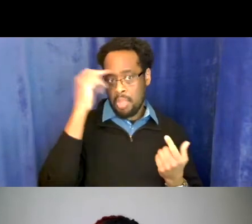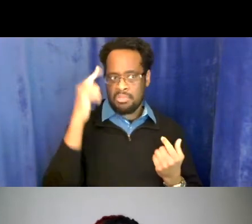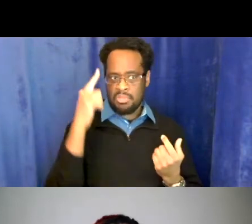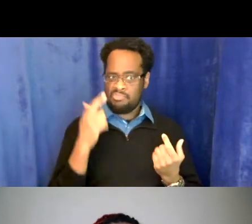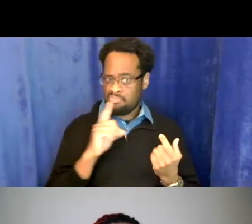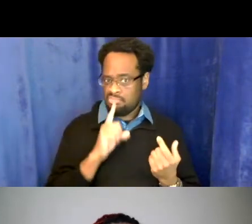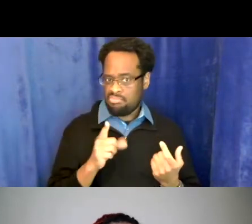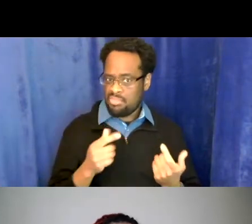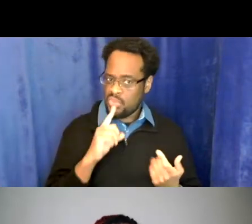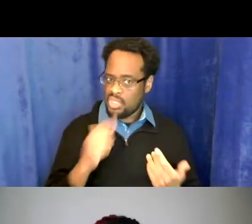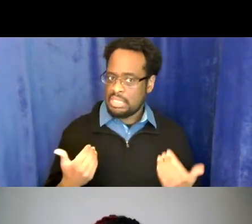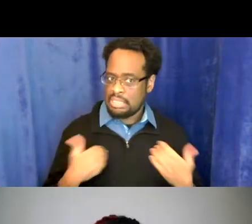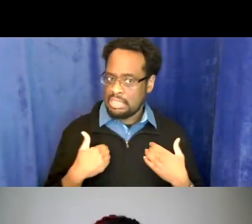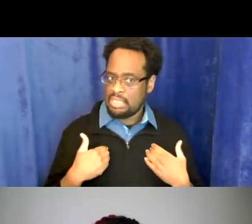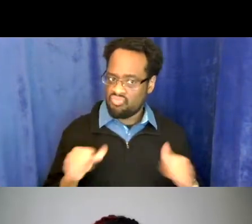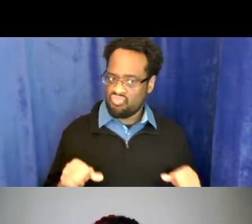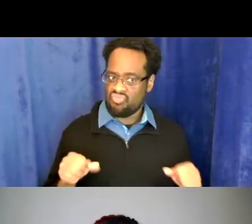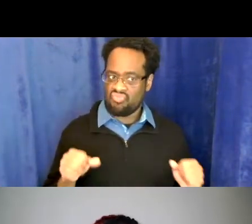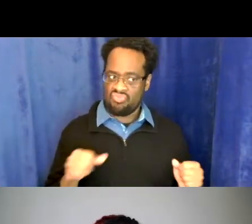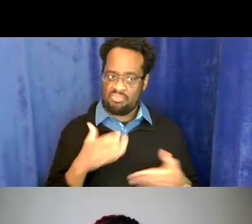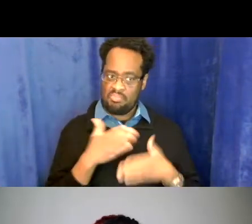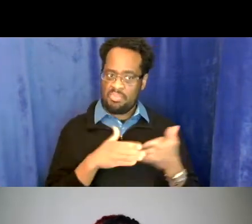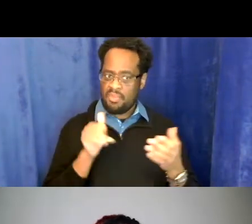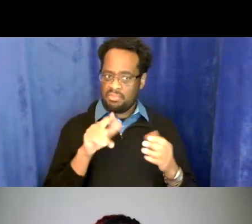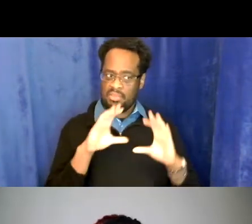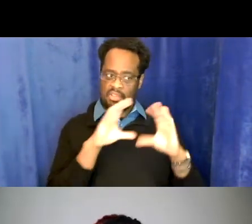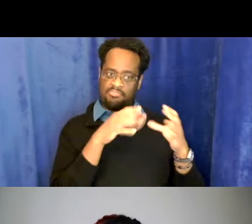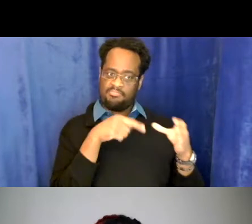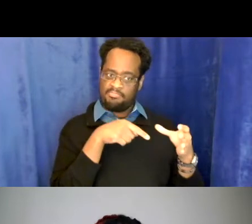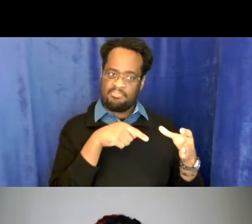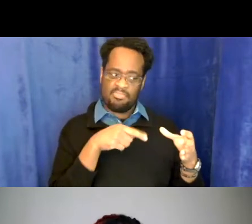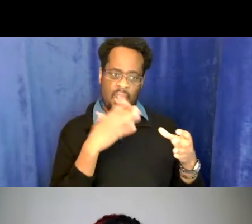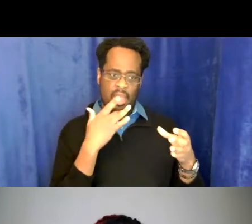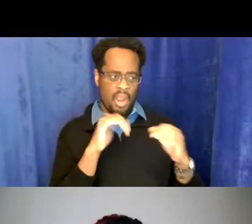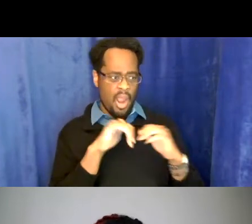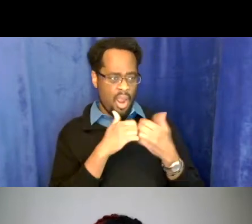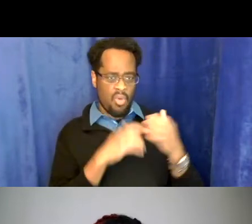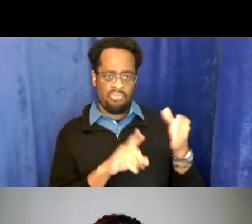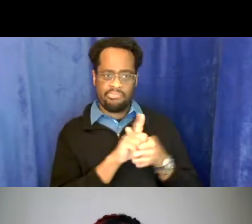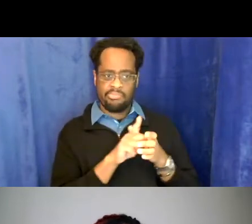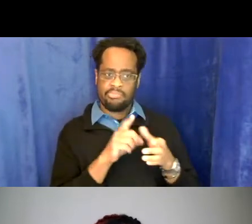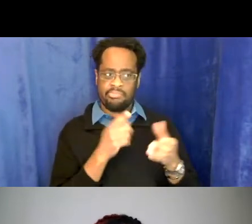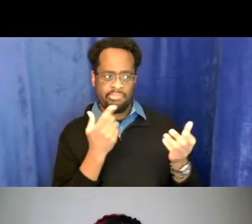so what do we know we know that there is a separate language that is based culturally